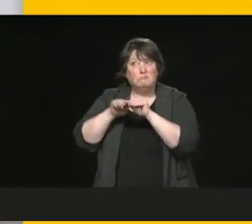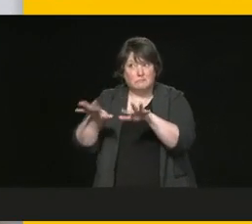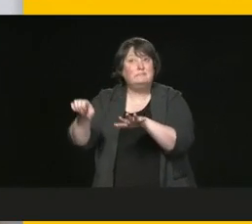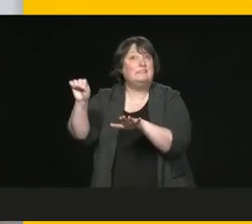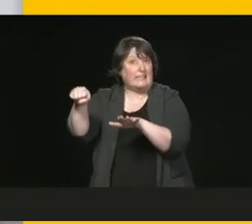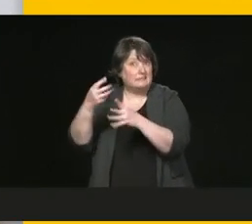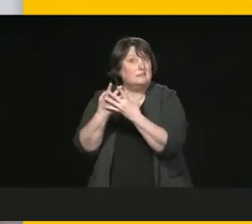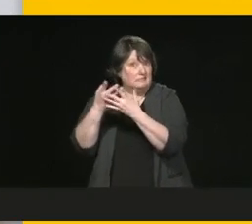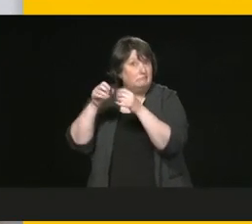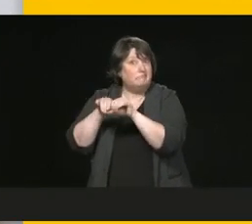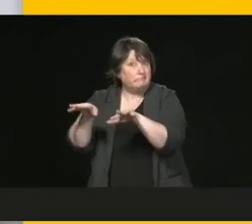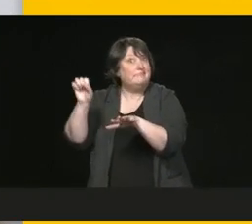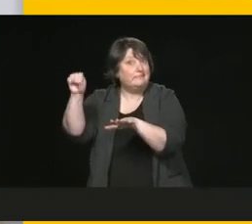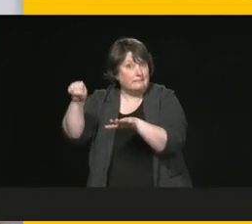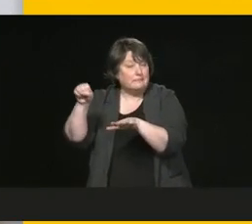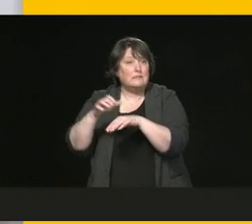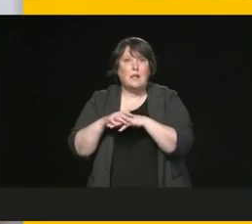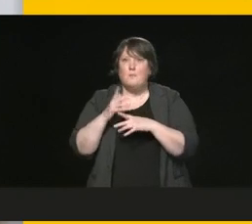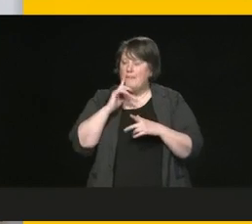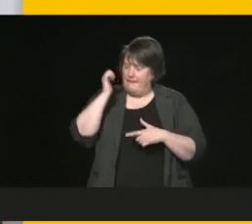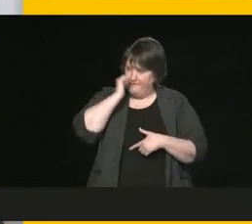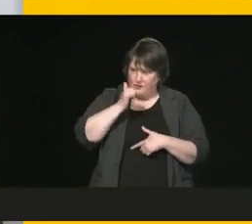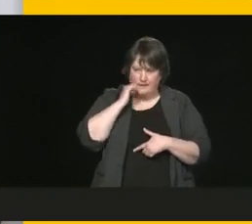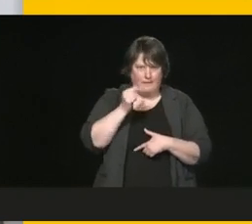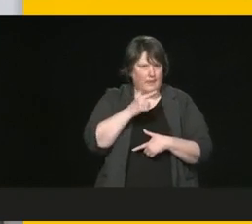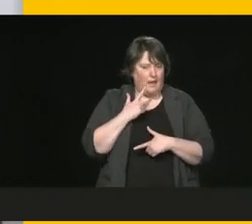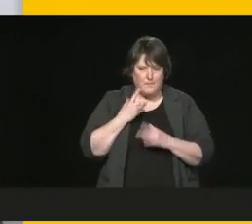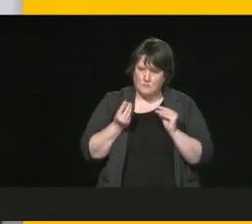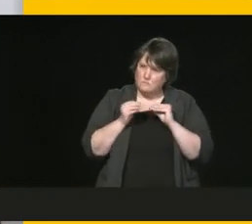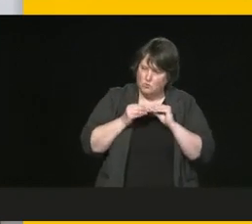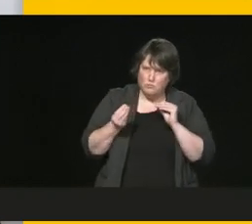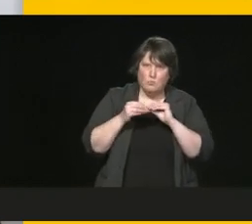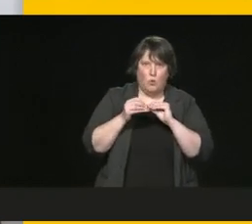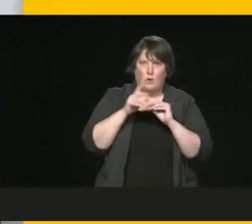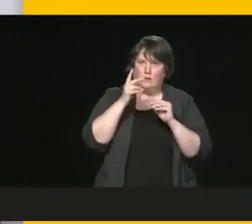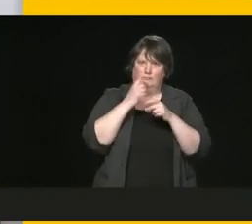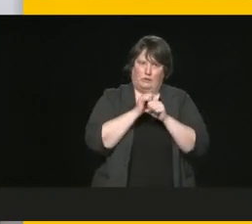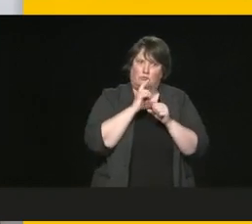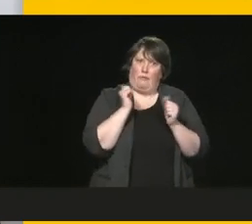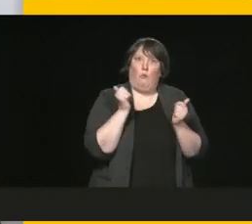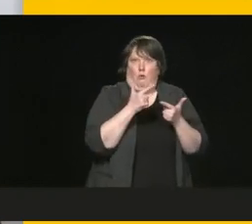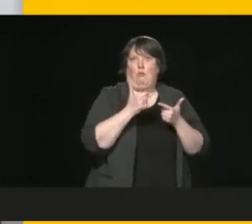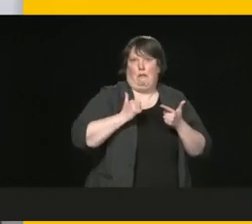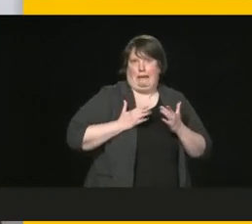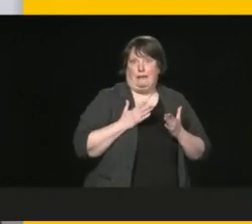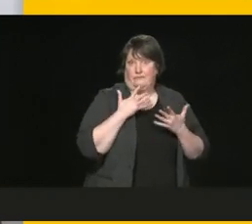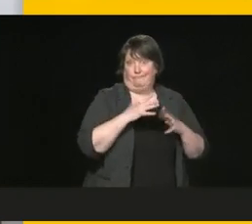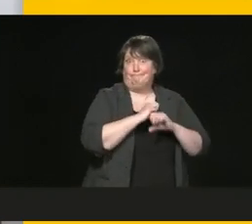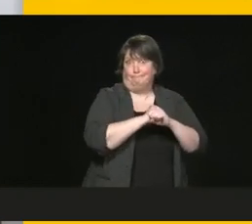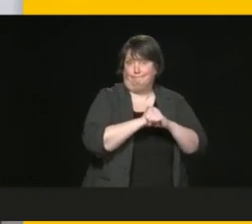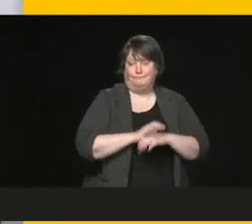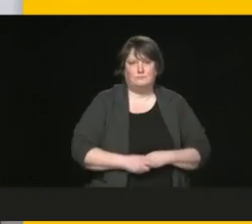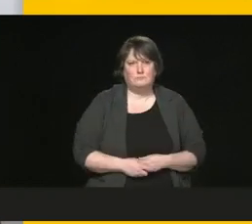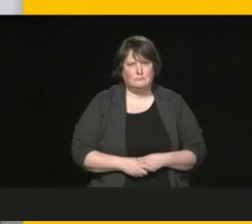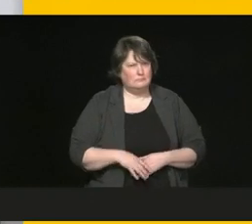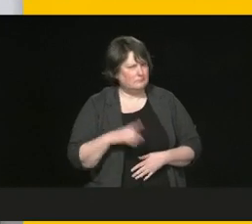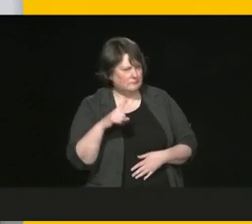WHERE WE'VE SEEN CHALLENGES IN TERMS OF OUTBREAKS, BUT WE ALSO ARE CONTINUING TO STEP UP OUR